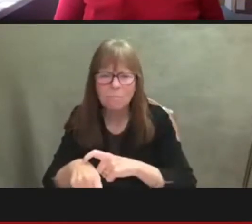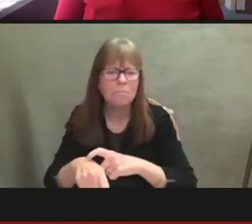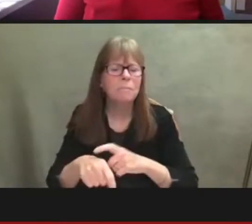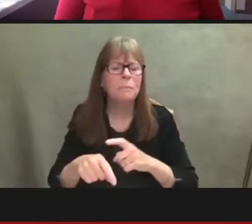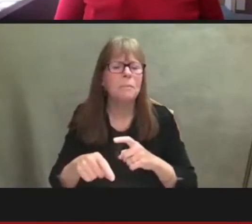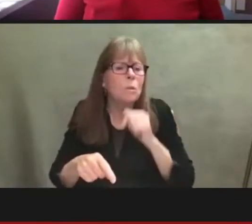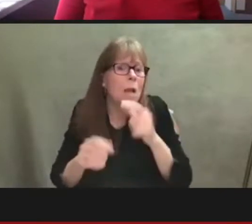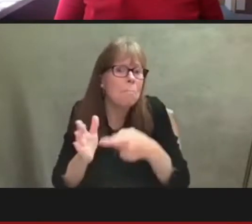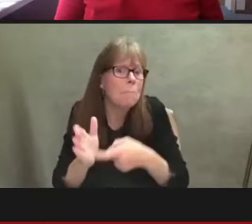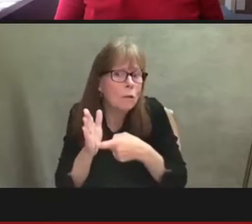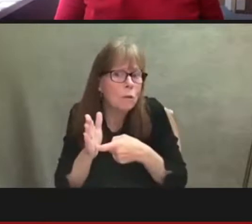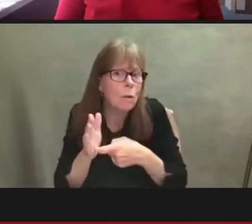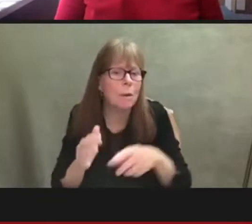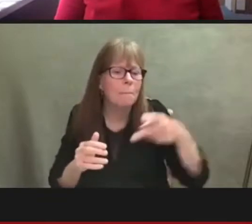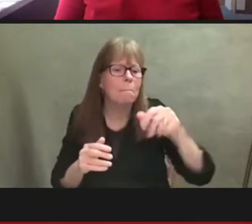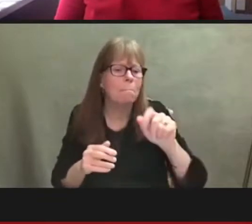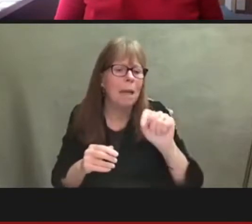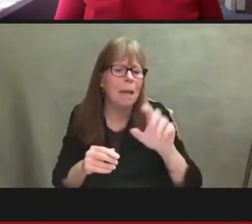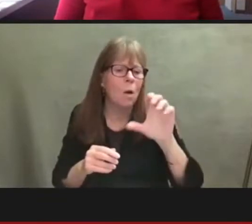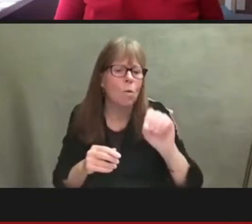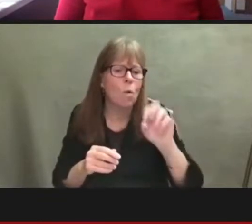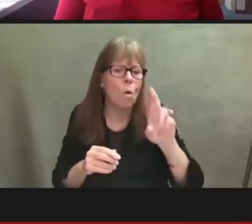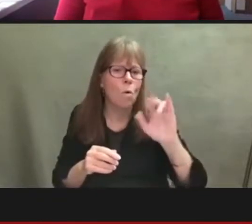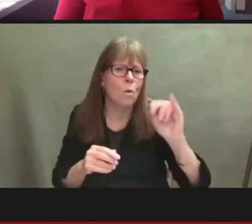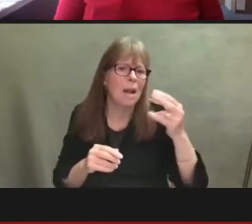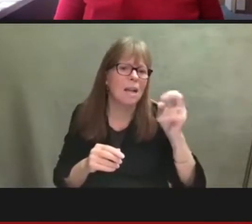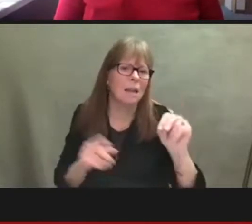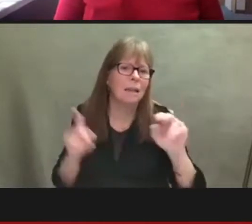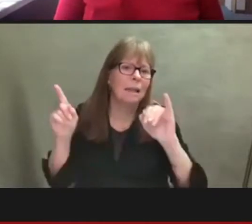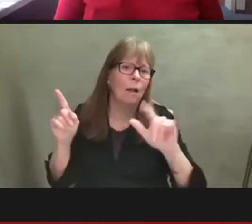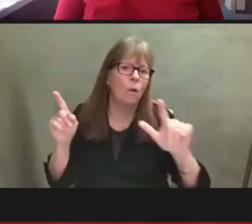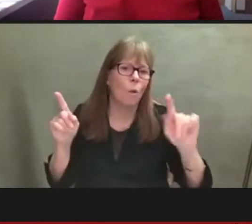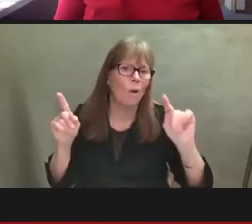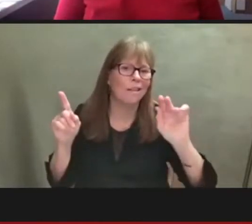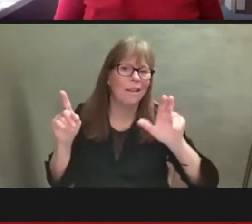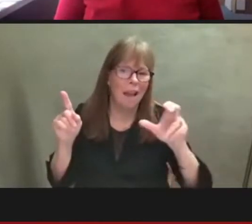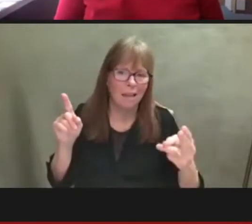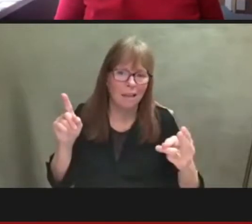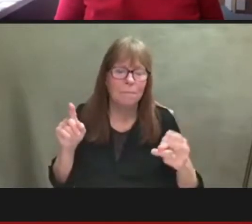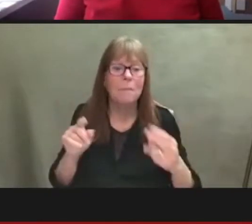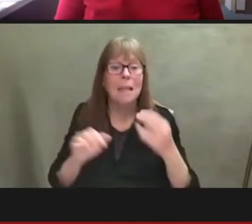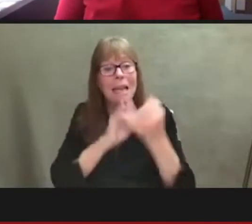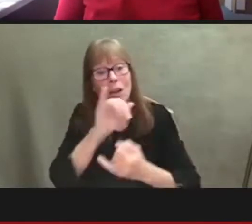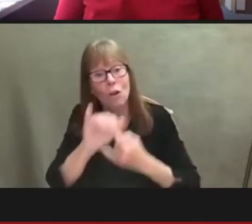Pat Corrigan, our colleague at Illinois Tech, an international stigma expert, has developed